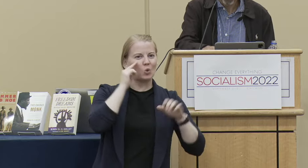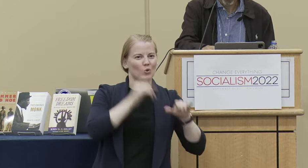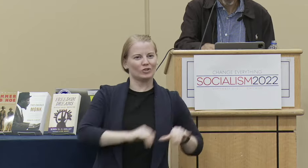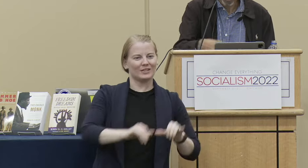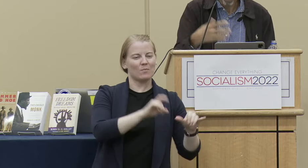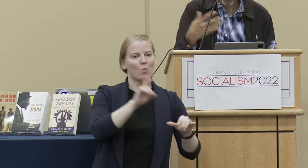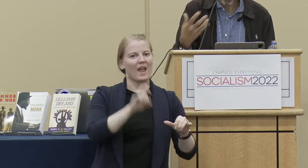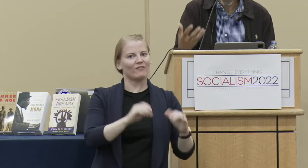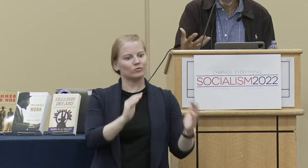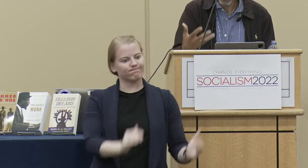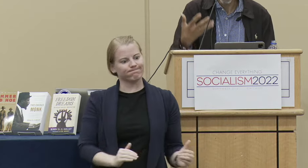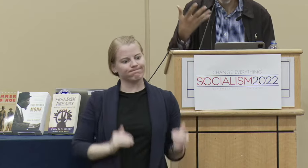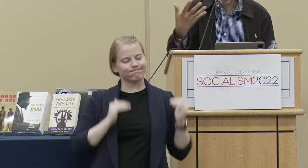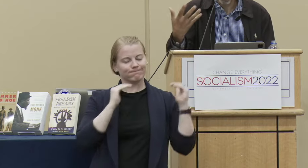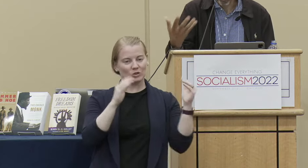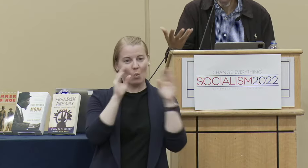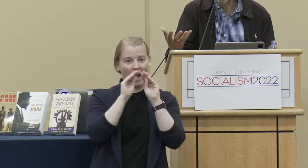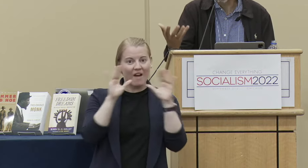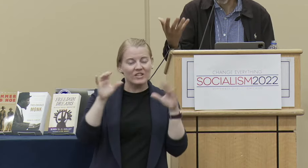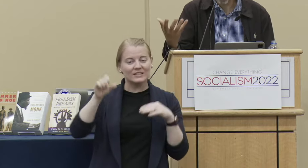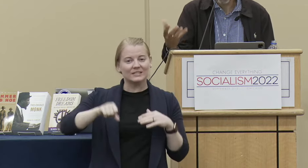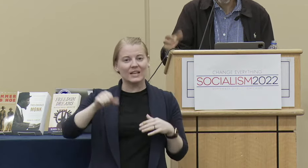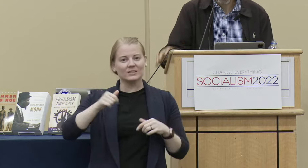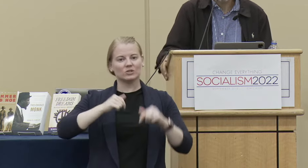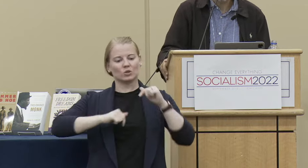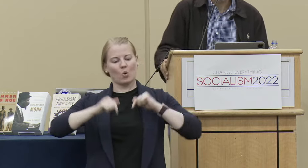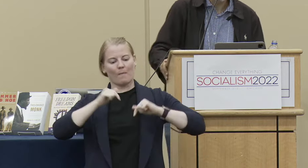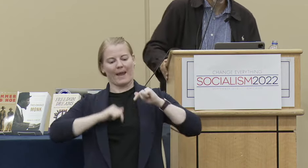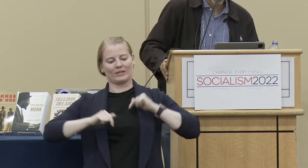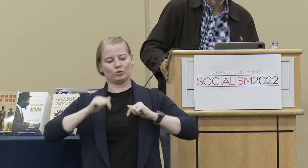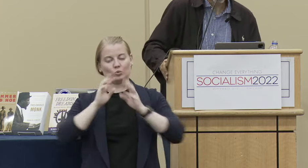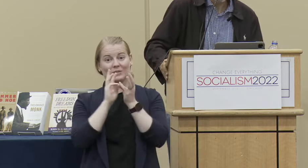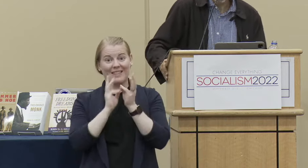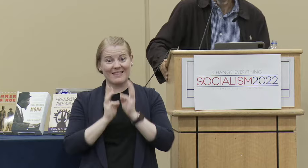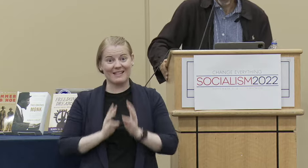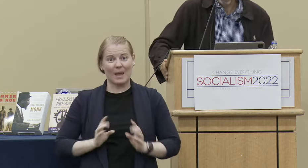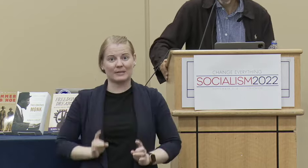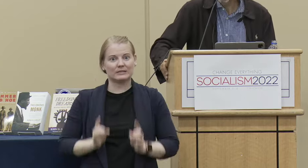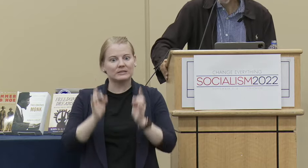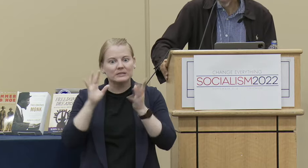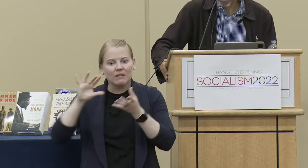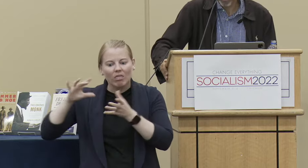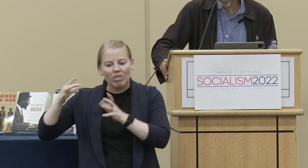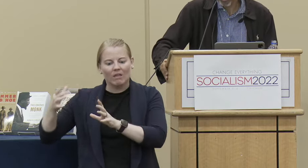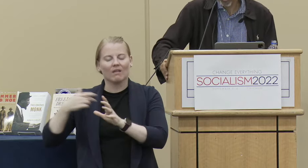socialism. We've got to step it up.